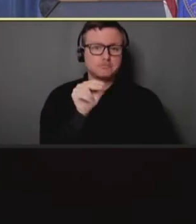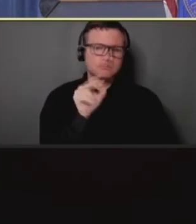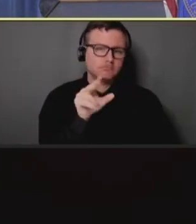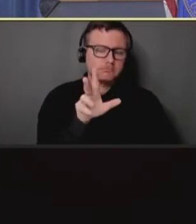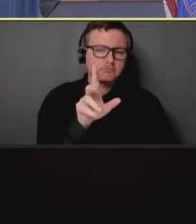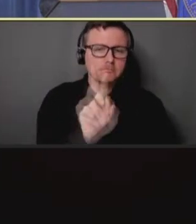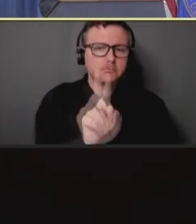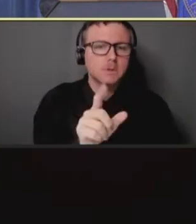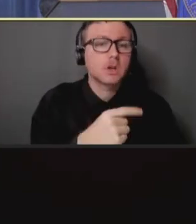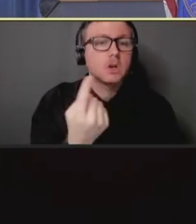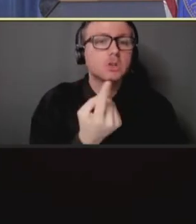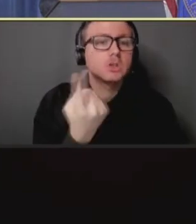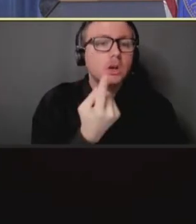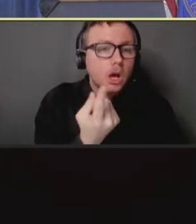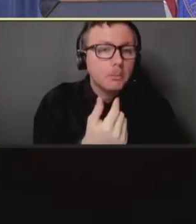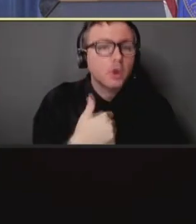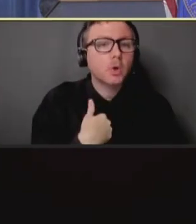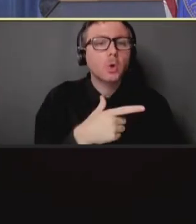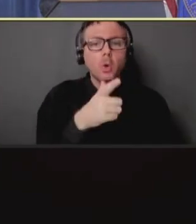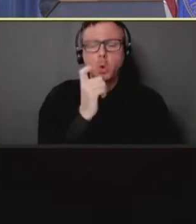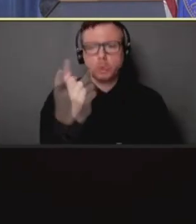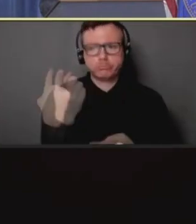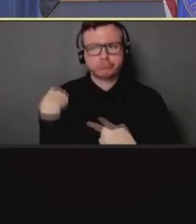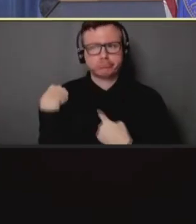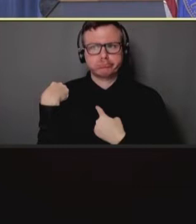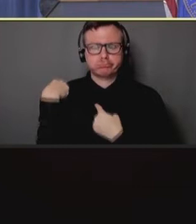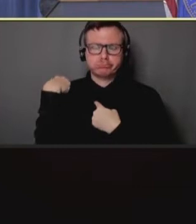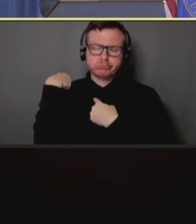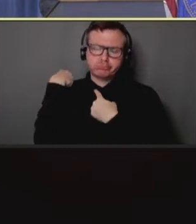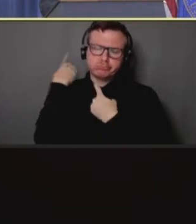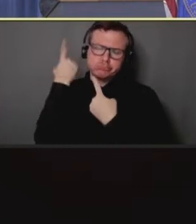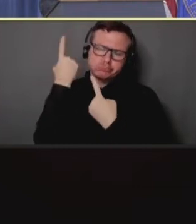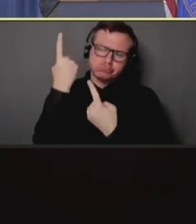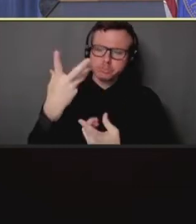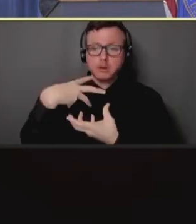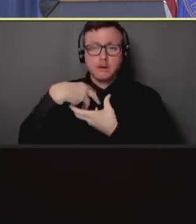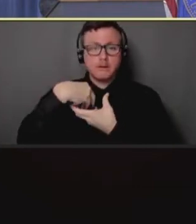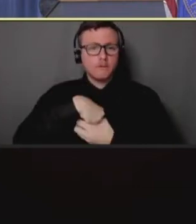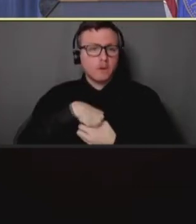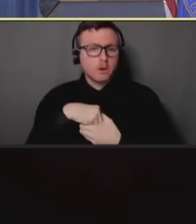who's had an investment in this field for many, many years, starting in childhood.